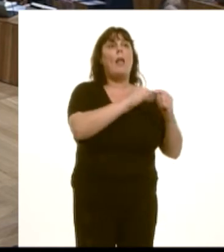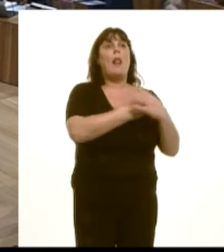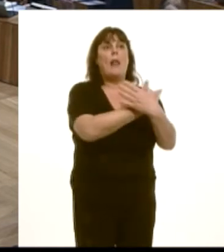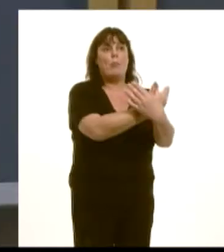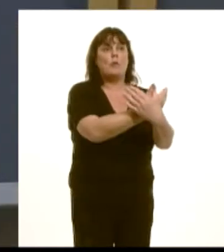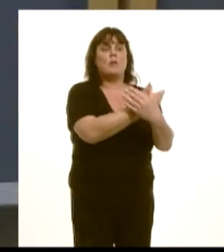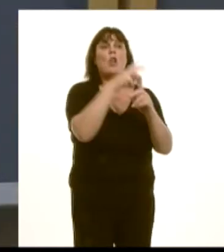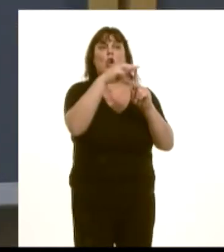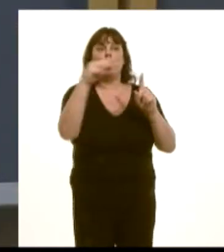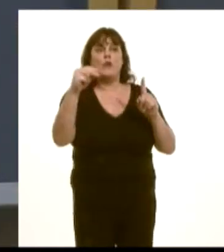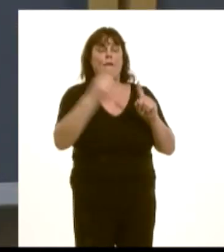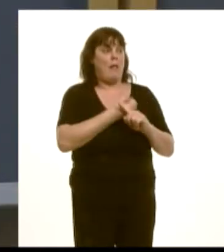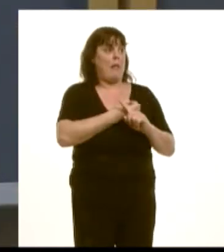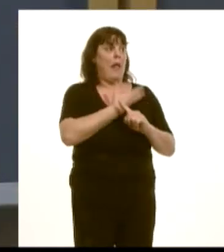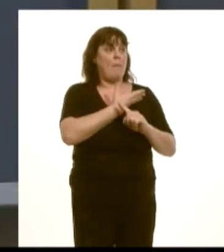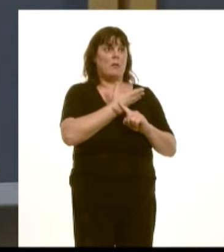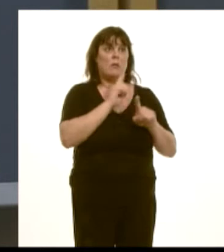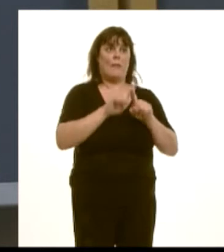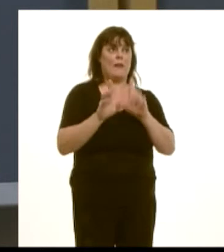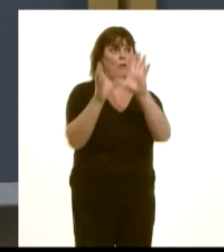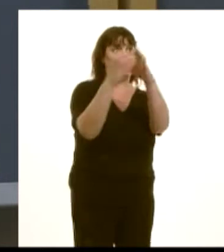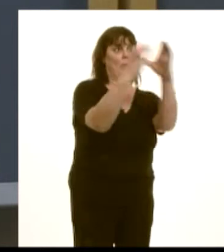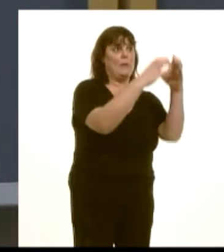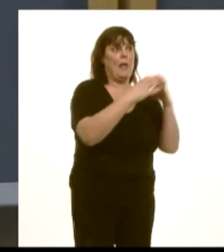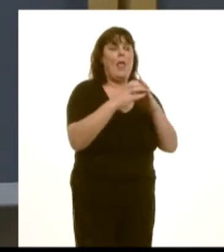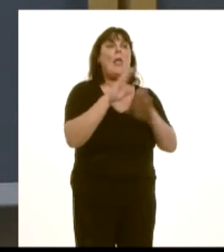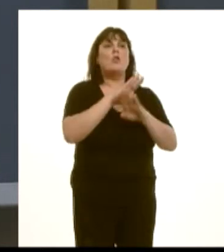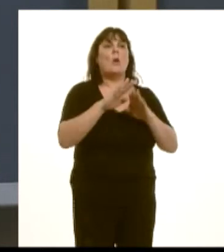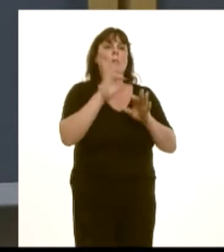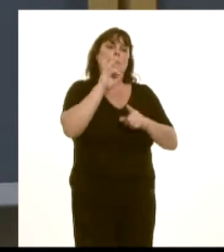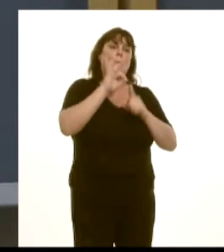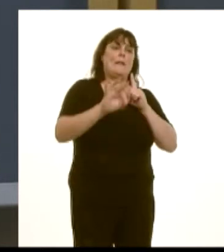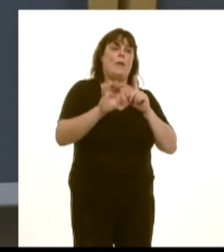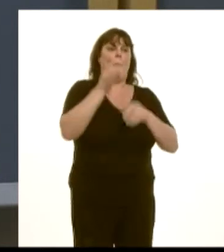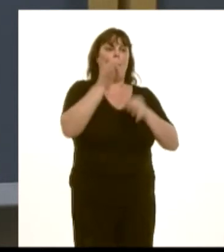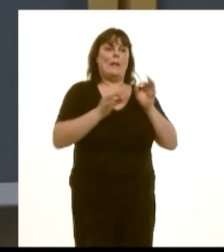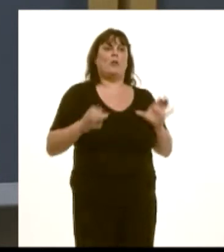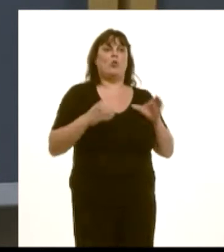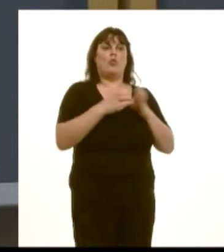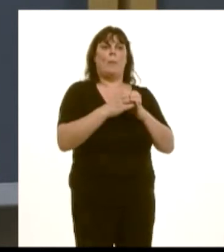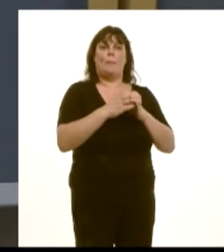and Labour Members. This is not a party-political matter. I do believe that this is something